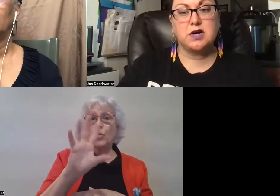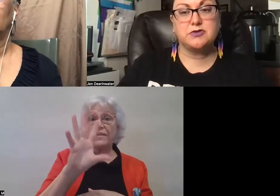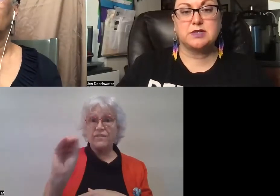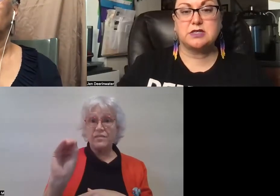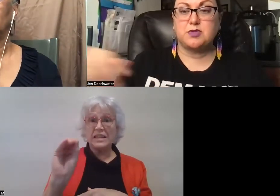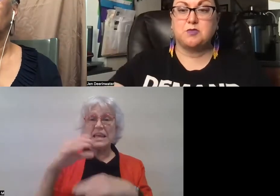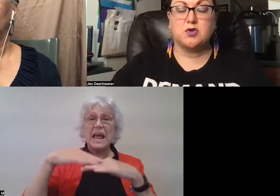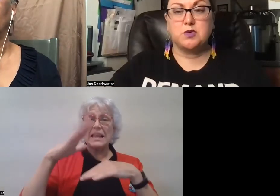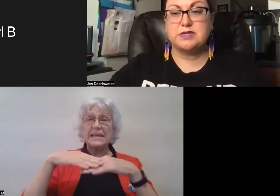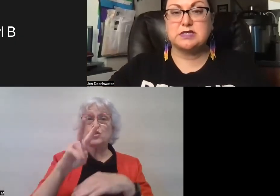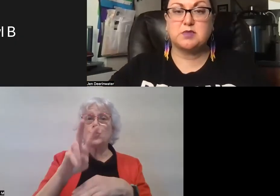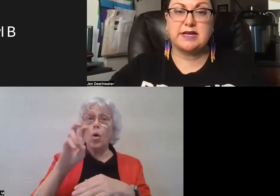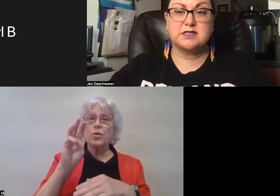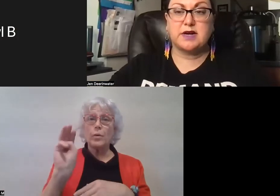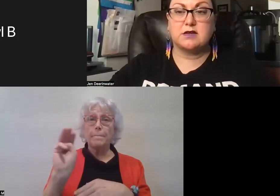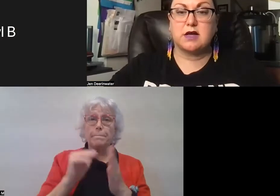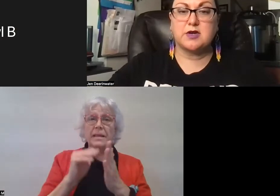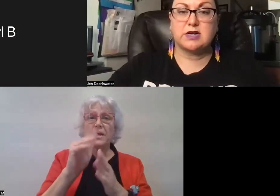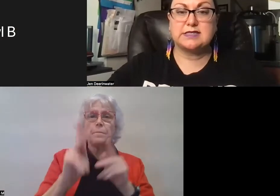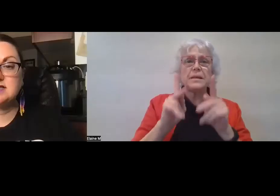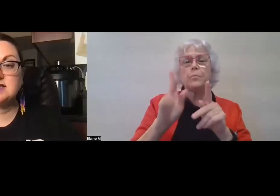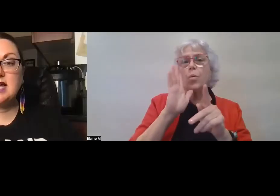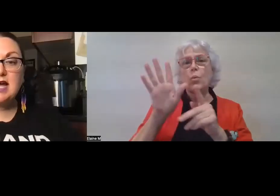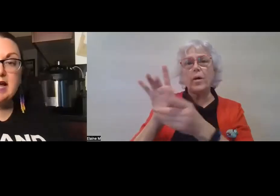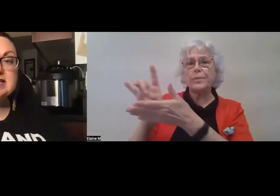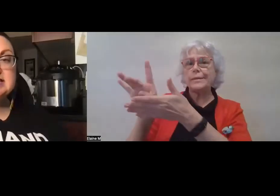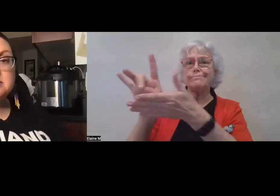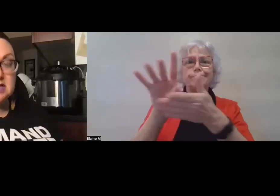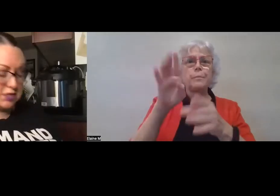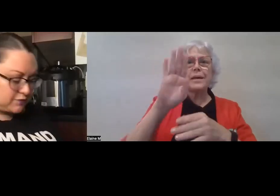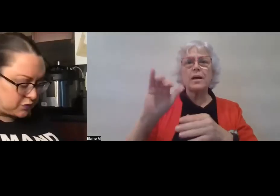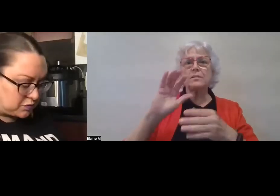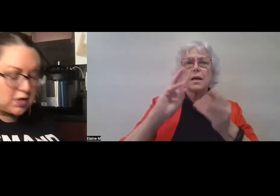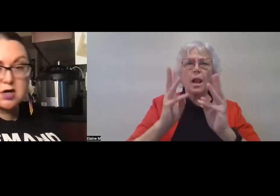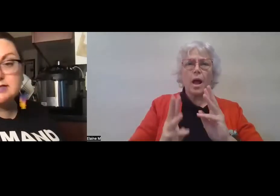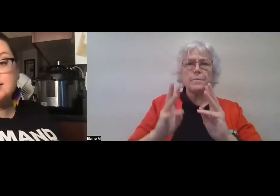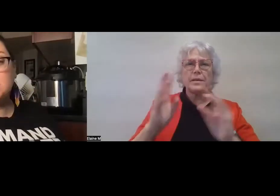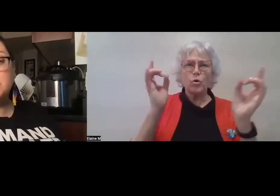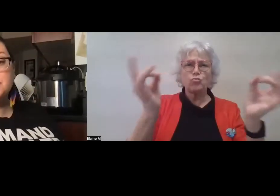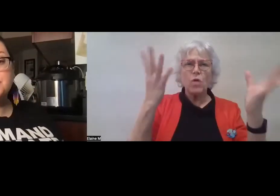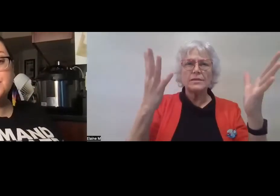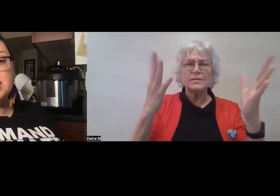million people will be displaced by the climate crisis, 18 million of whom are disabled.